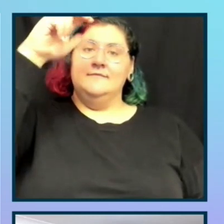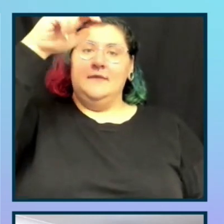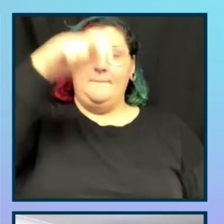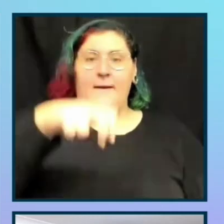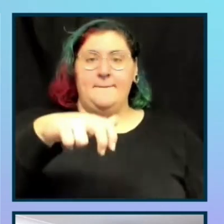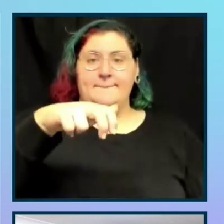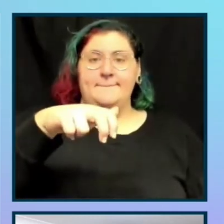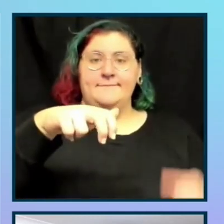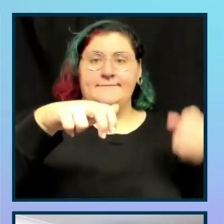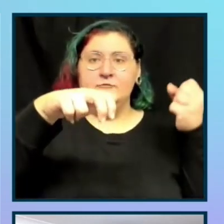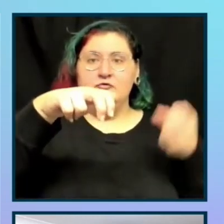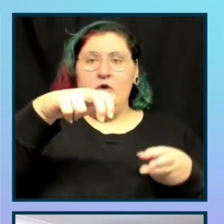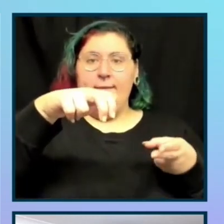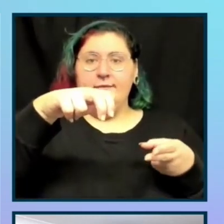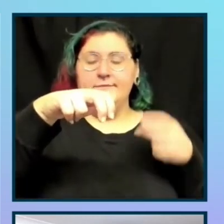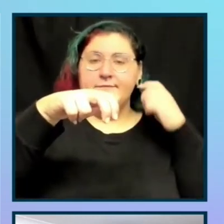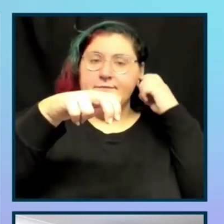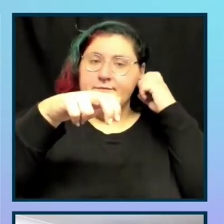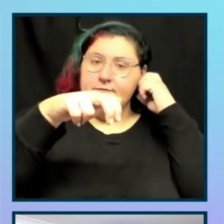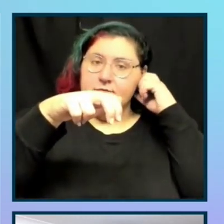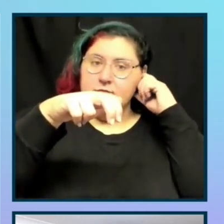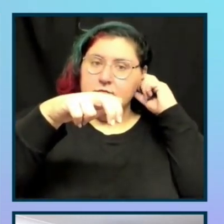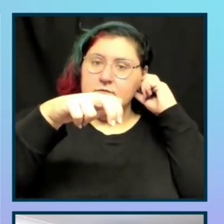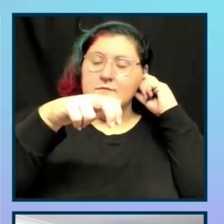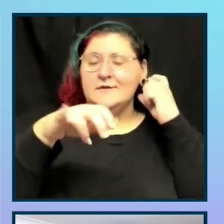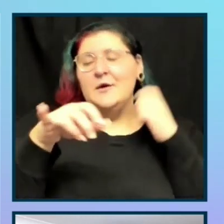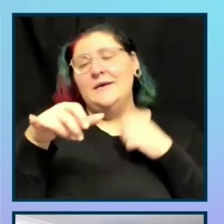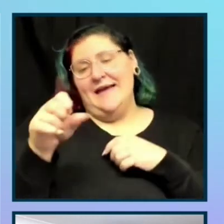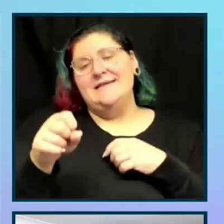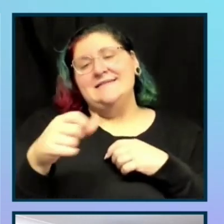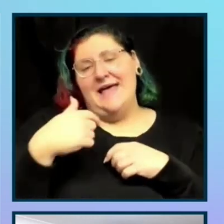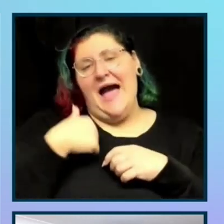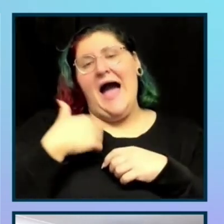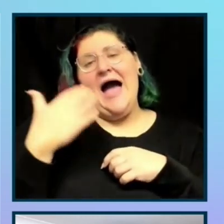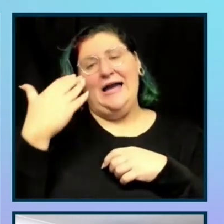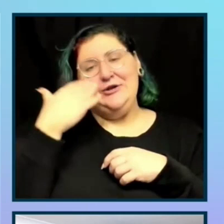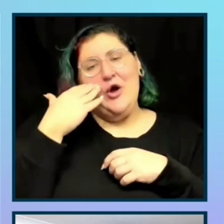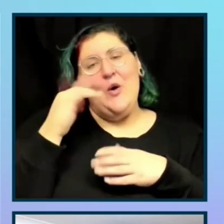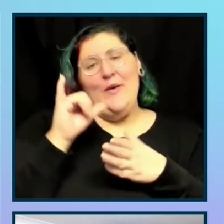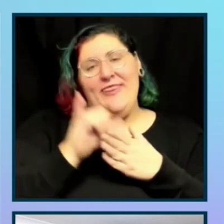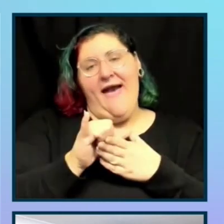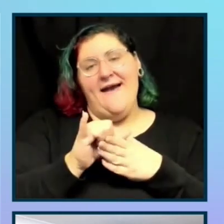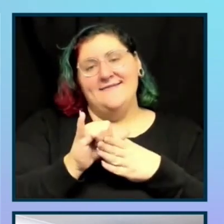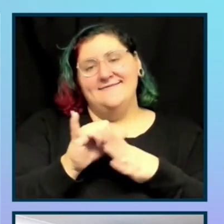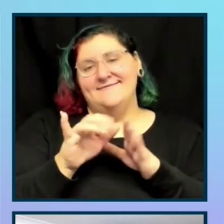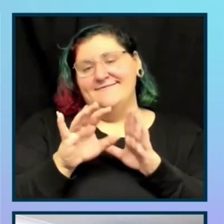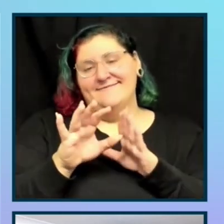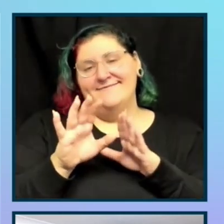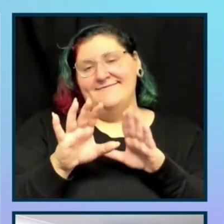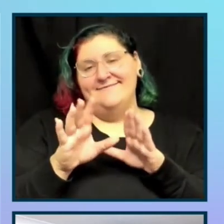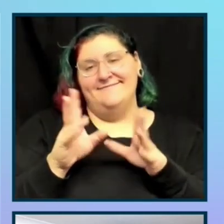There we go. And yes, I am fully aware that video clip ends rather abruptly. And